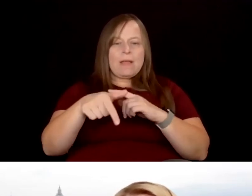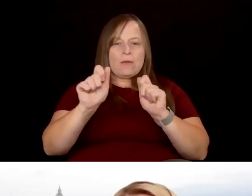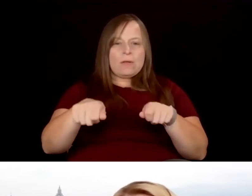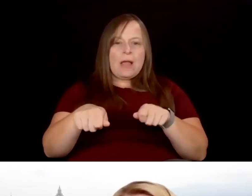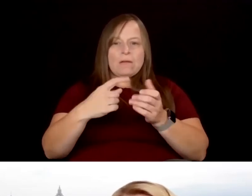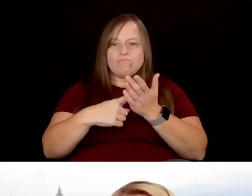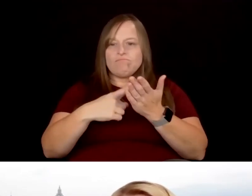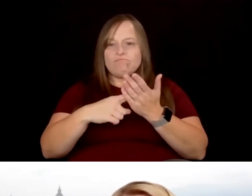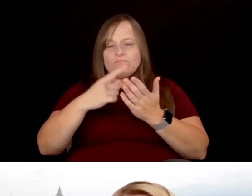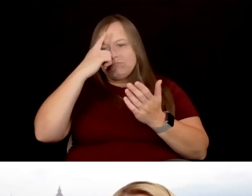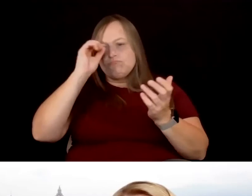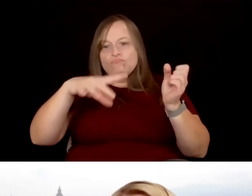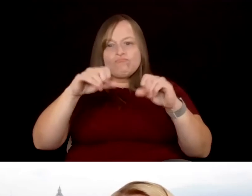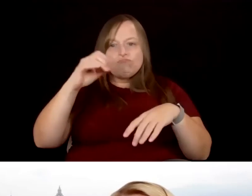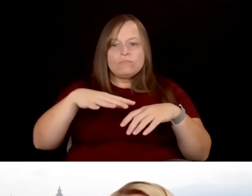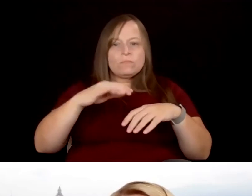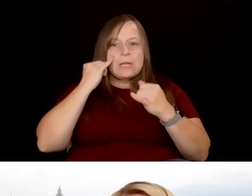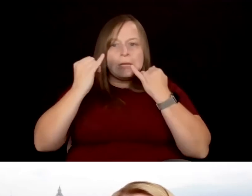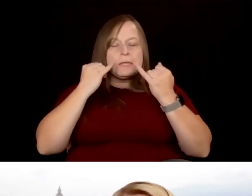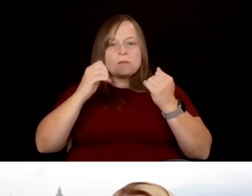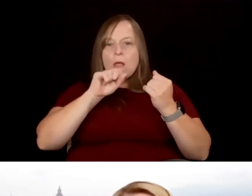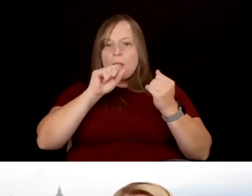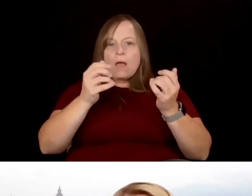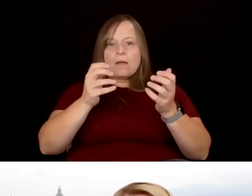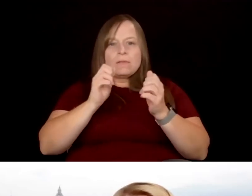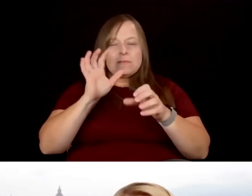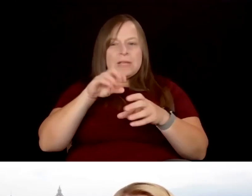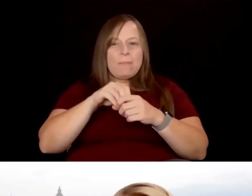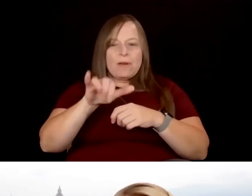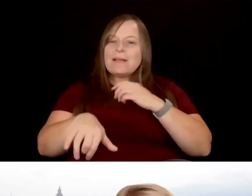or to brainstorm ideas, strategies, I would love to take part in that. Thank you.